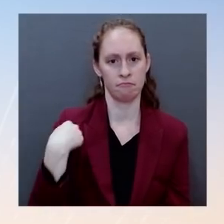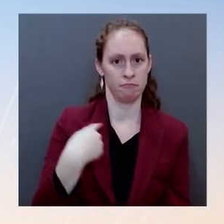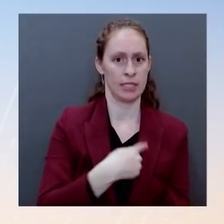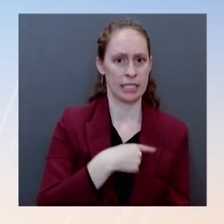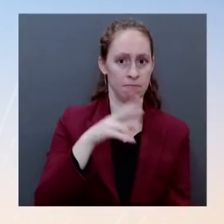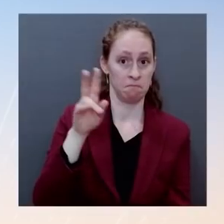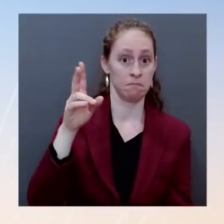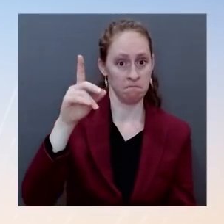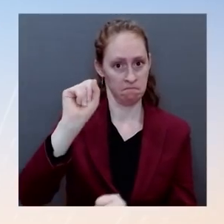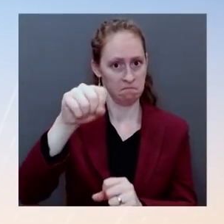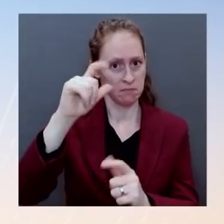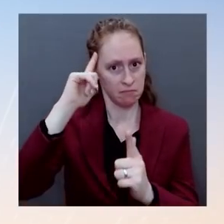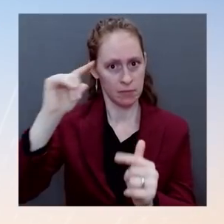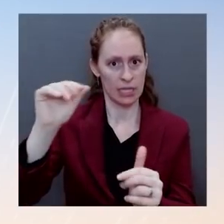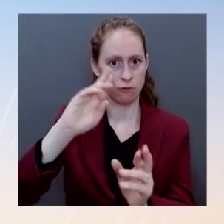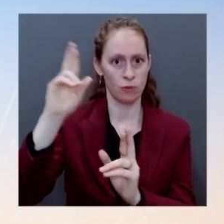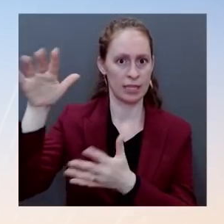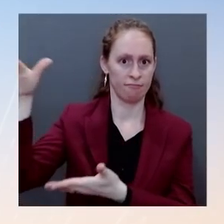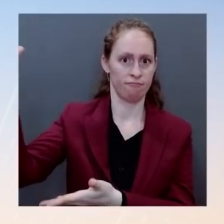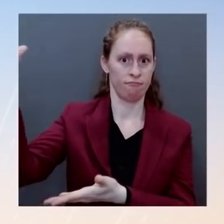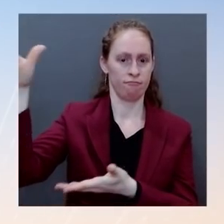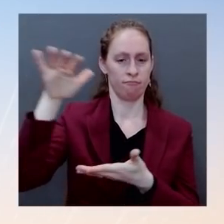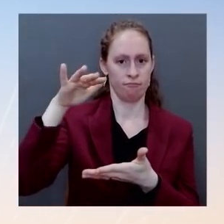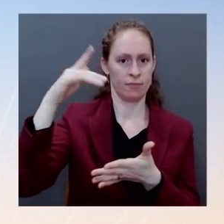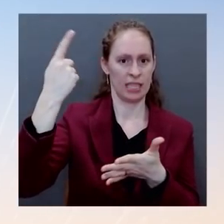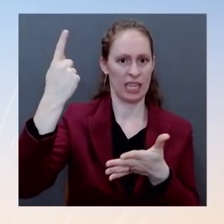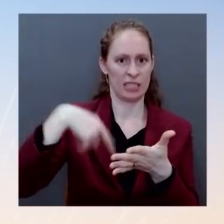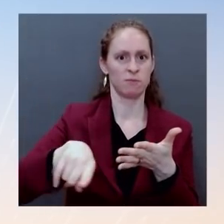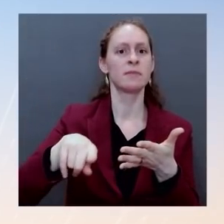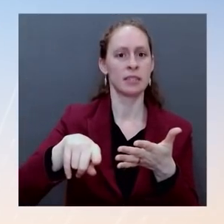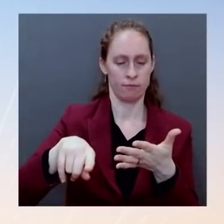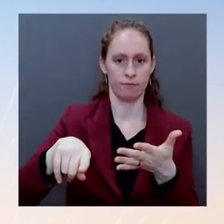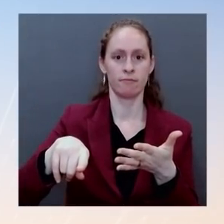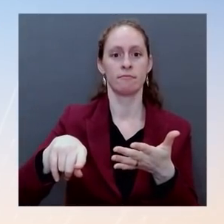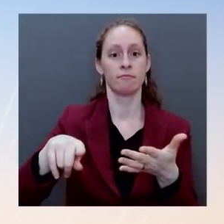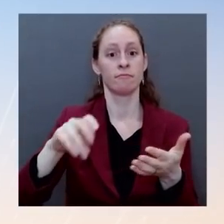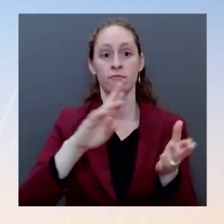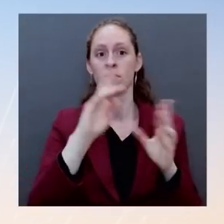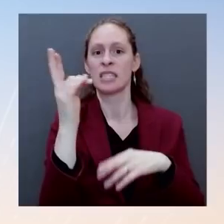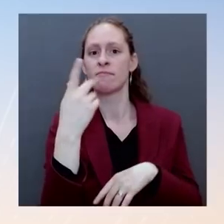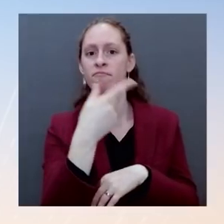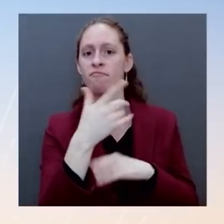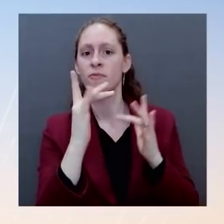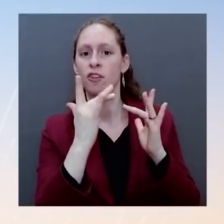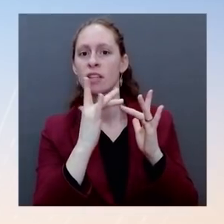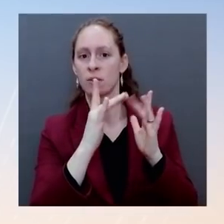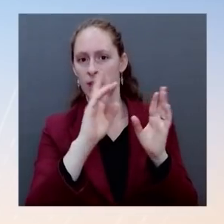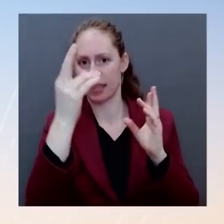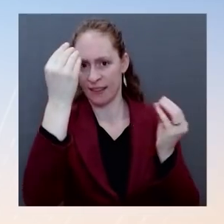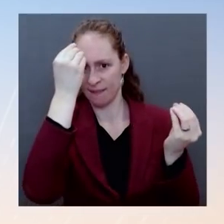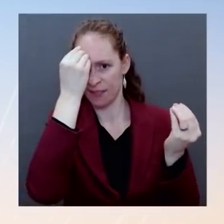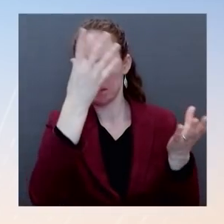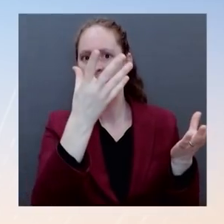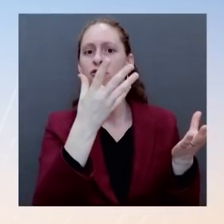that we put out on the website, as well as a hotline later this week, and more specifics about exactly the questions that you've been asking.